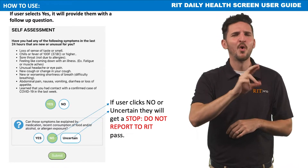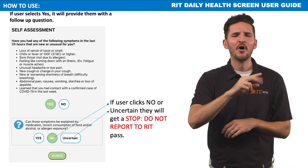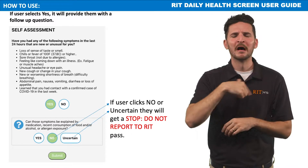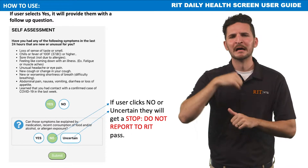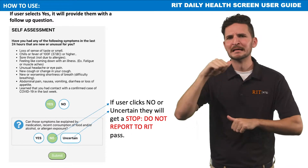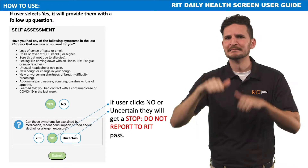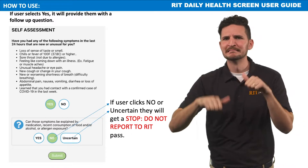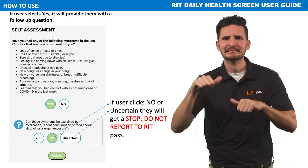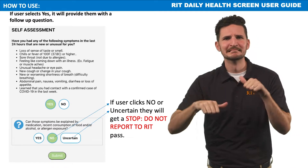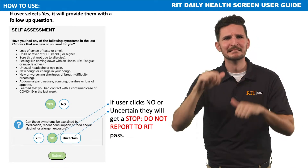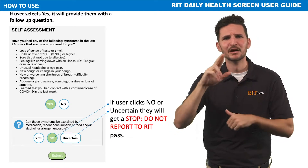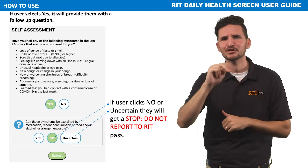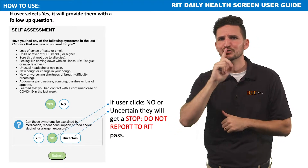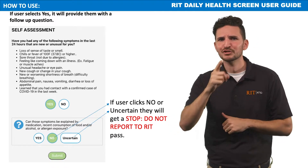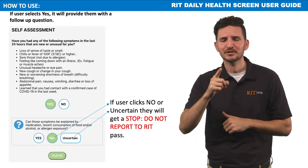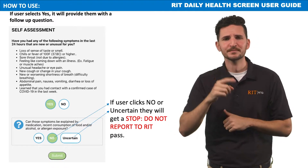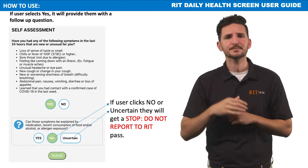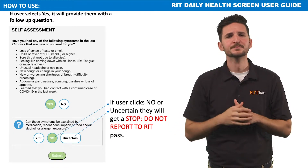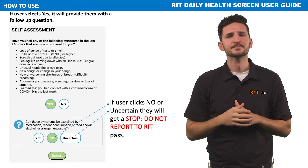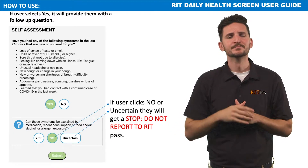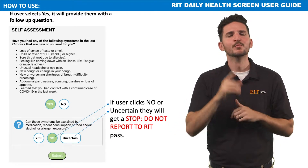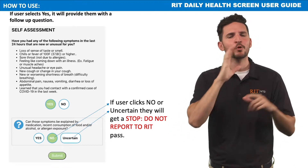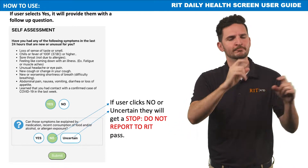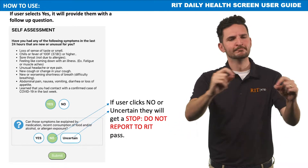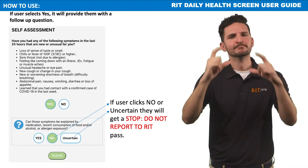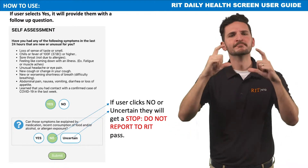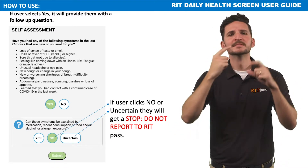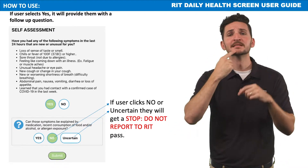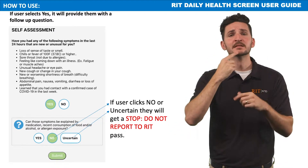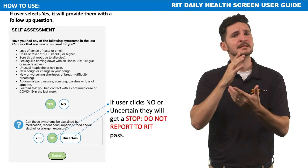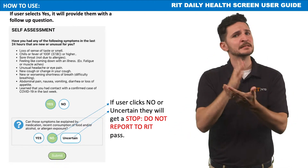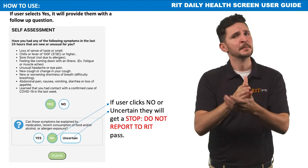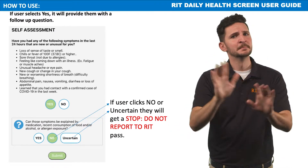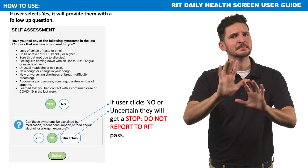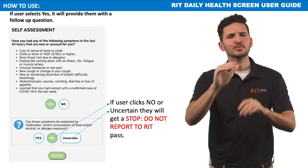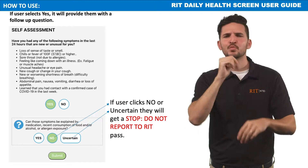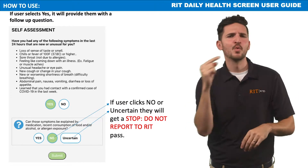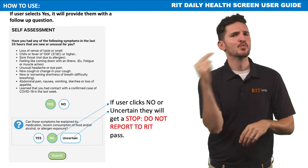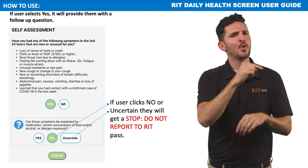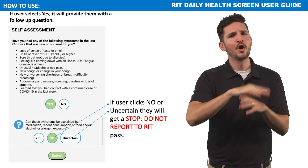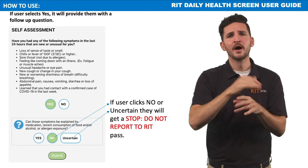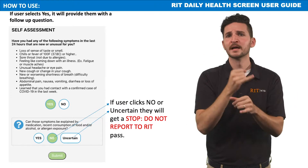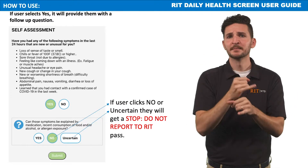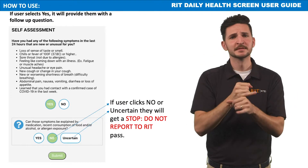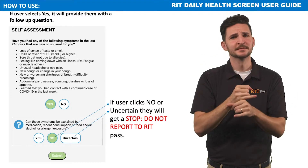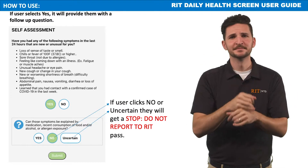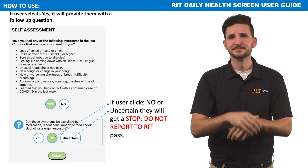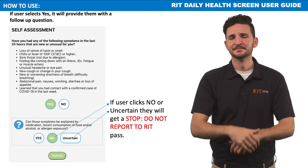click “NO” or “UNSURE” and you’ll get a “STOP: DO NOT REPORT TO RIT” pass.